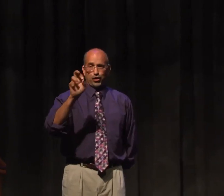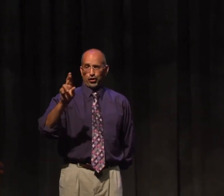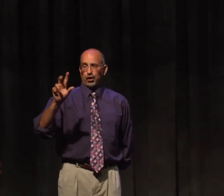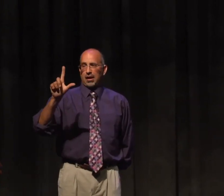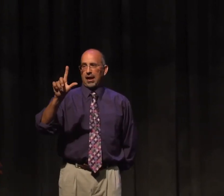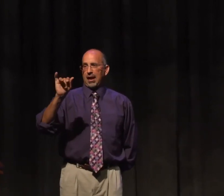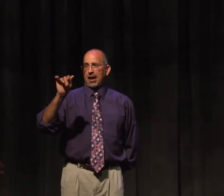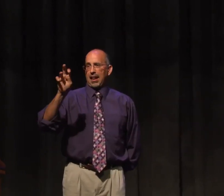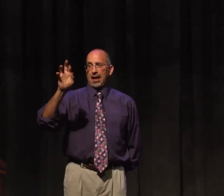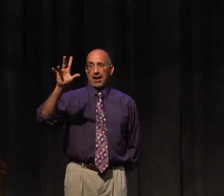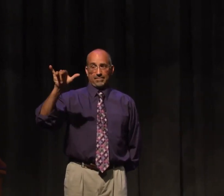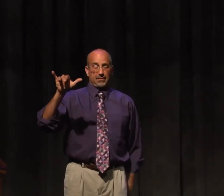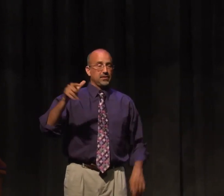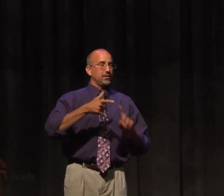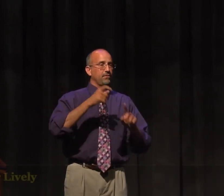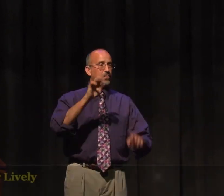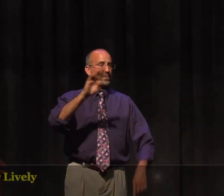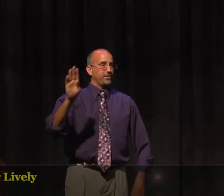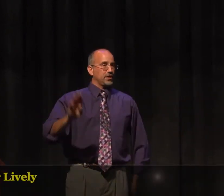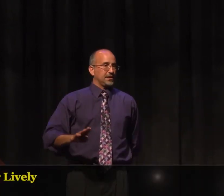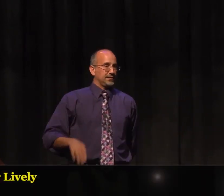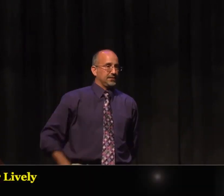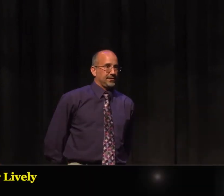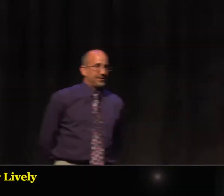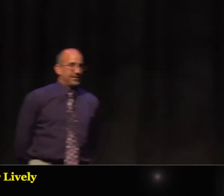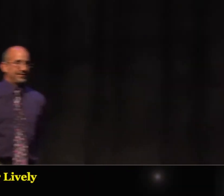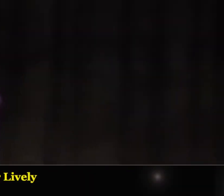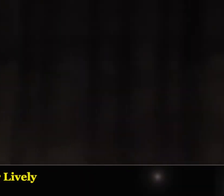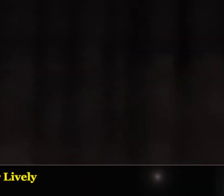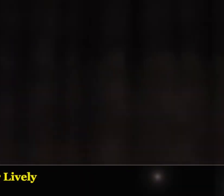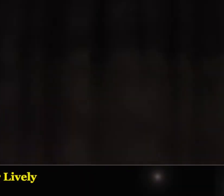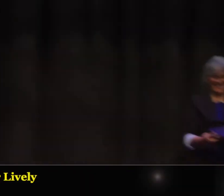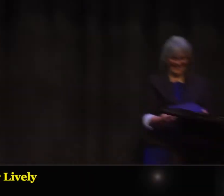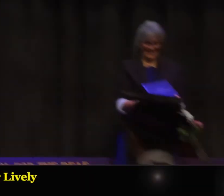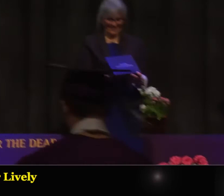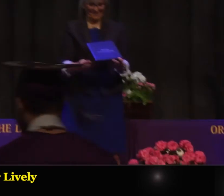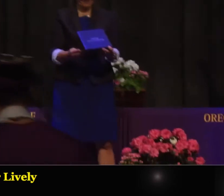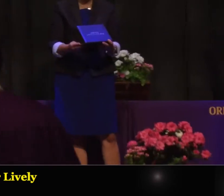Hunter Lively from Beaverton